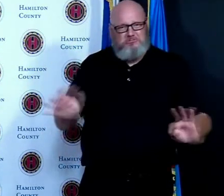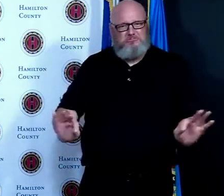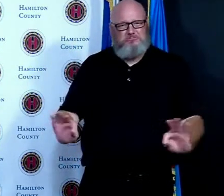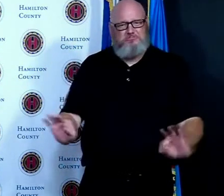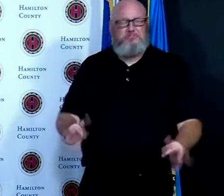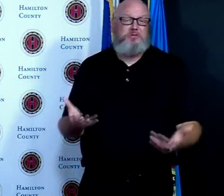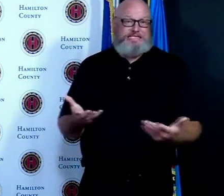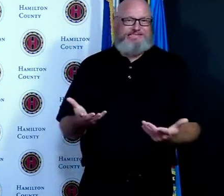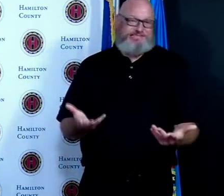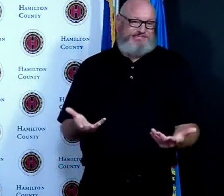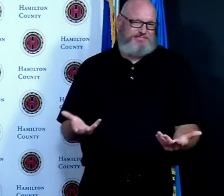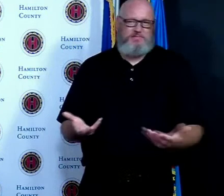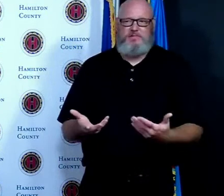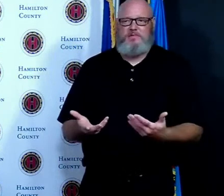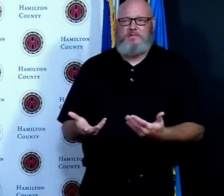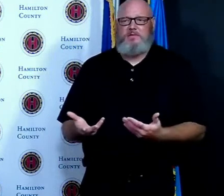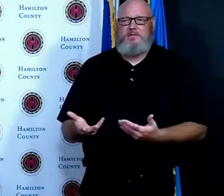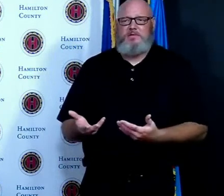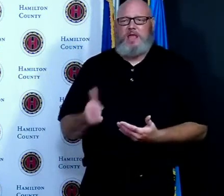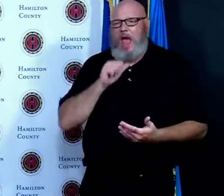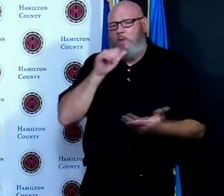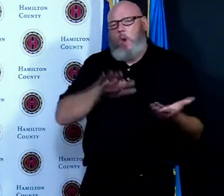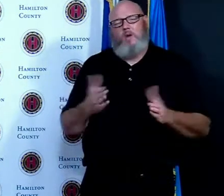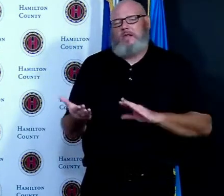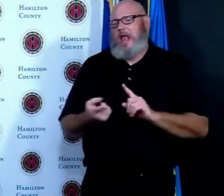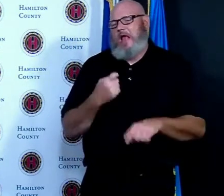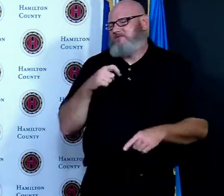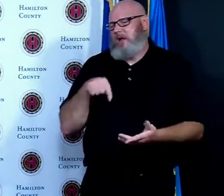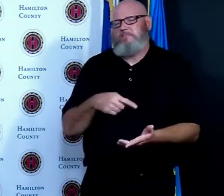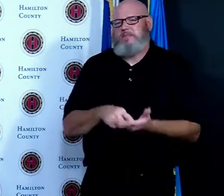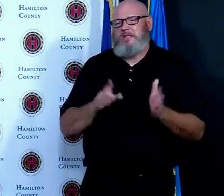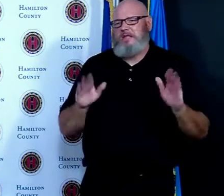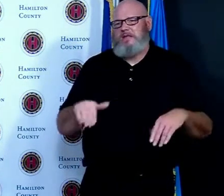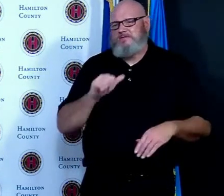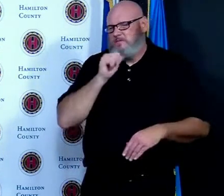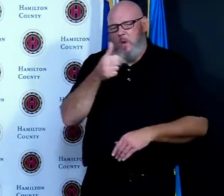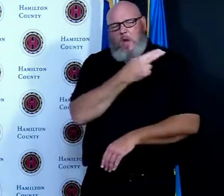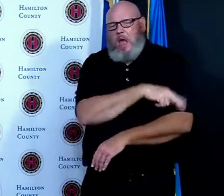to die from the disease and probably won't be hospitalized but as Dr Lofgren just said